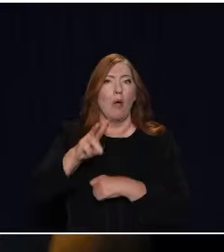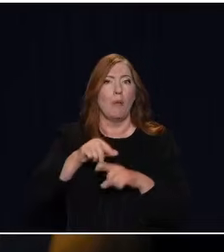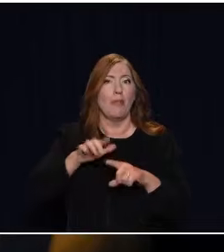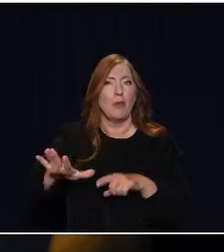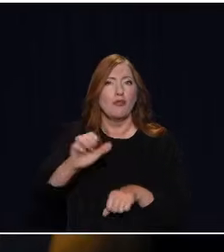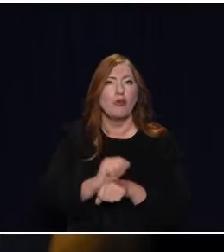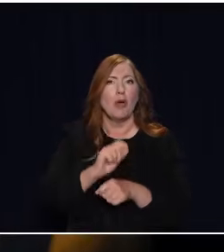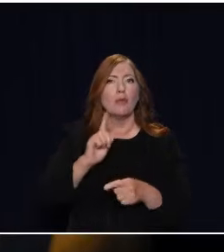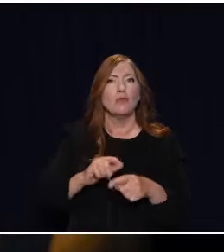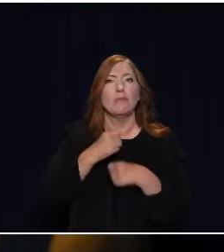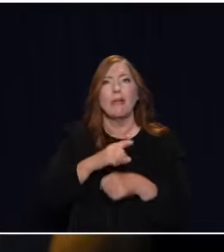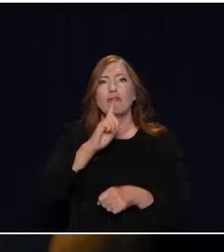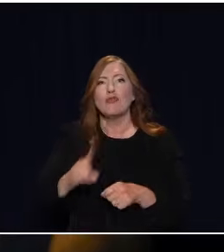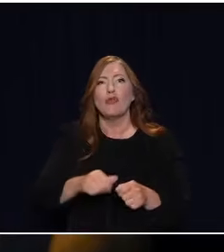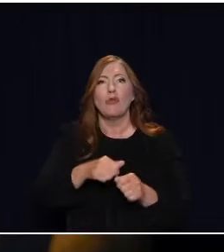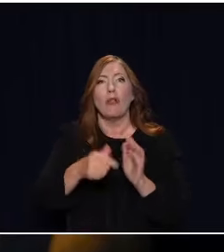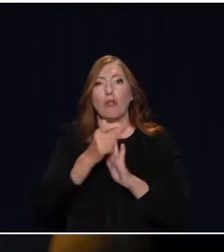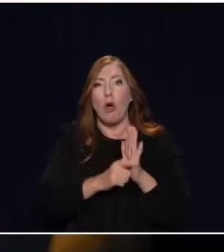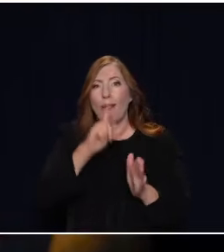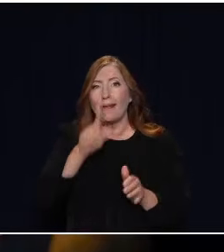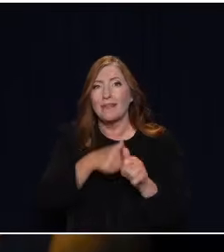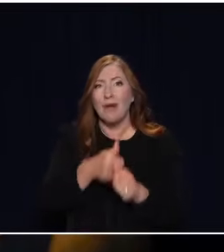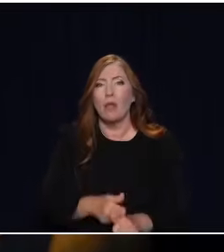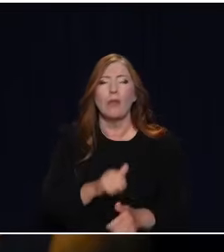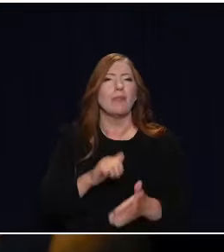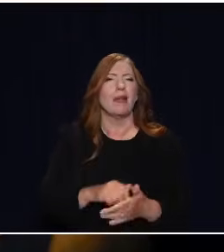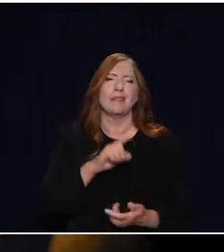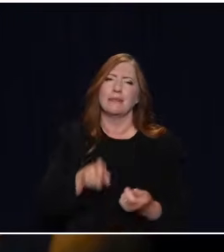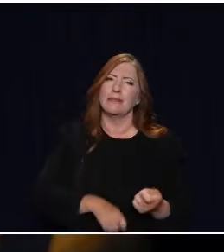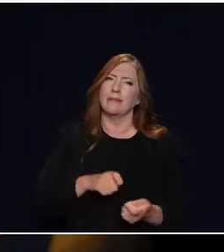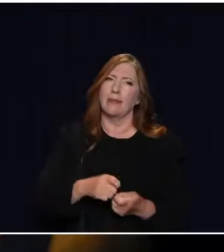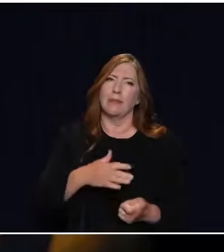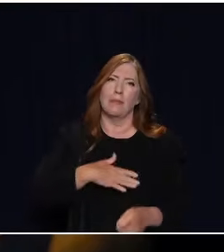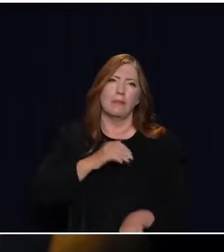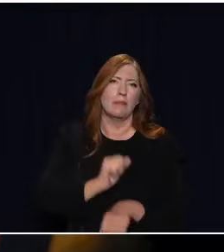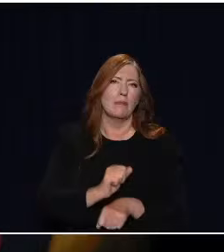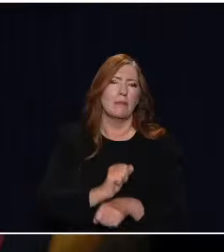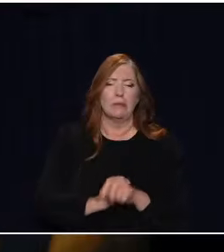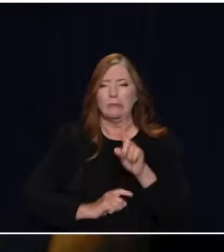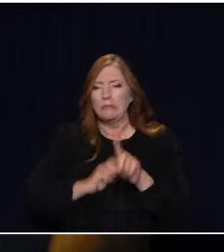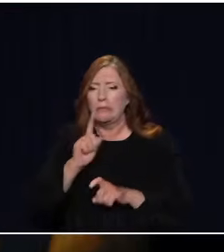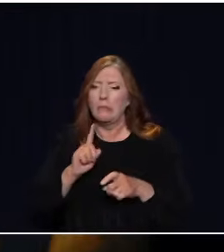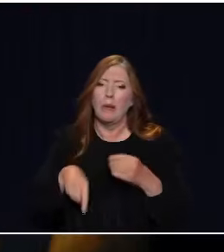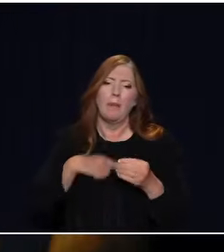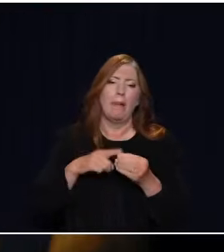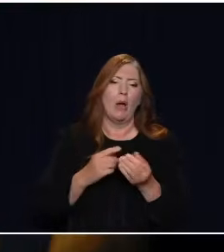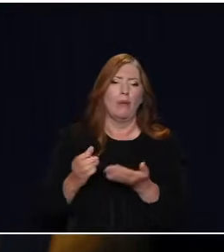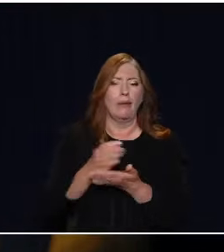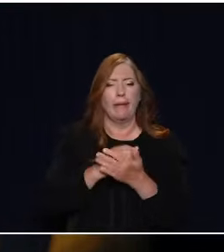SO WHILE THE SUPERINTENDENT DOES NOT CREATE THE LAW, THE JOB IS TO ENFORCE IT AND THAT IS EXACTLY WHAT I WOULD DO.